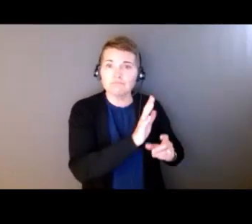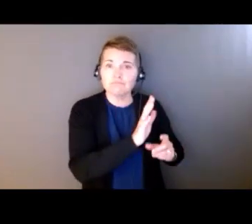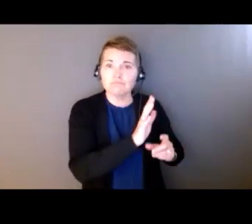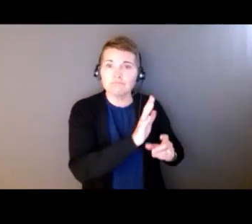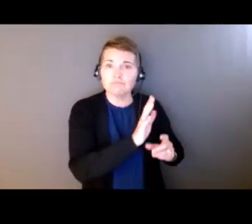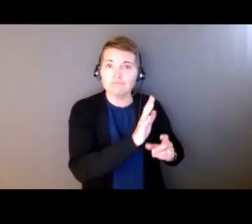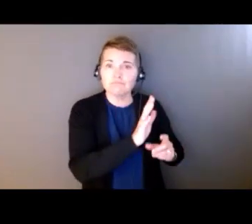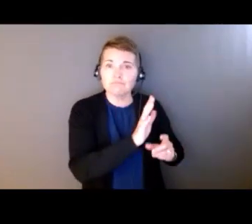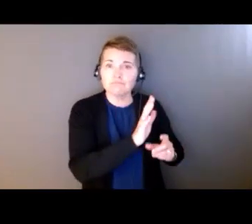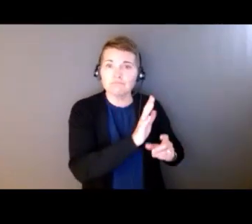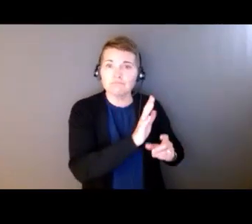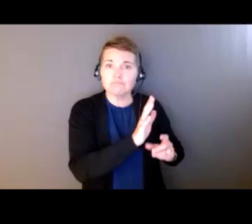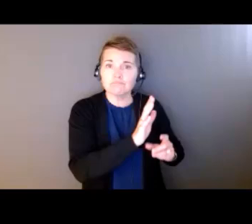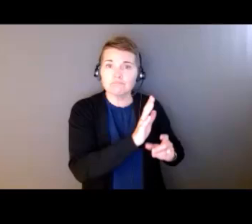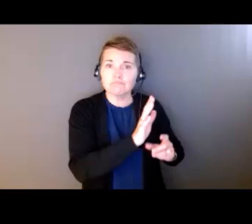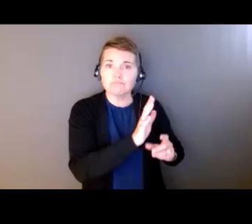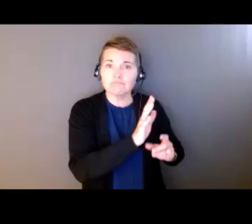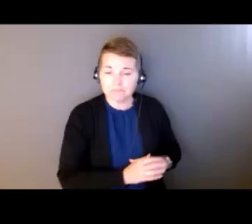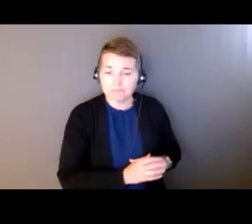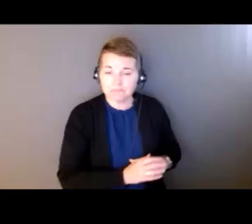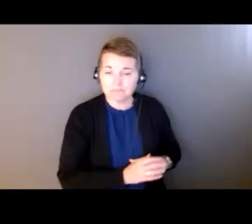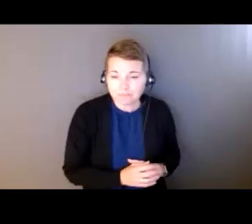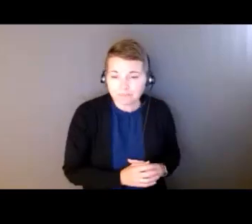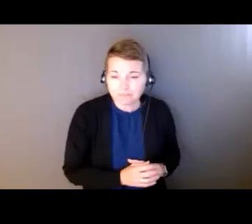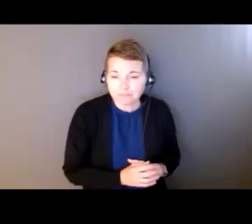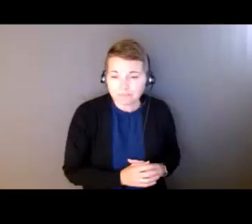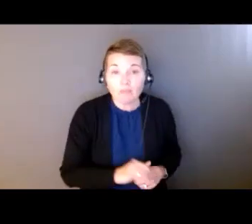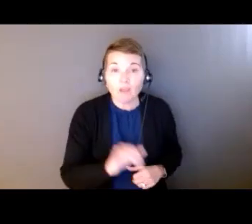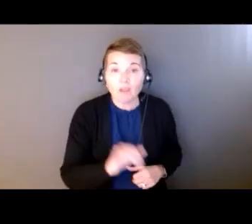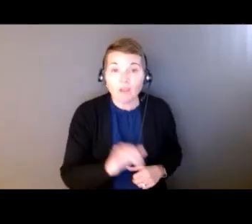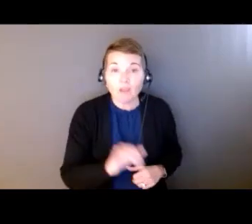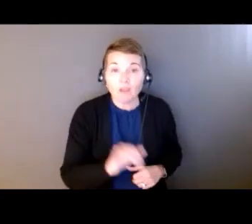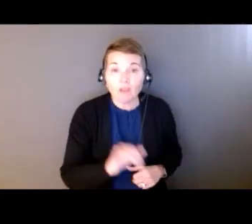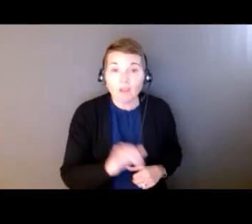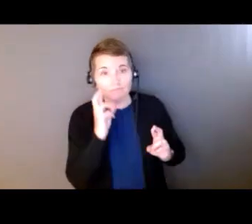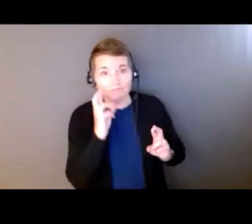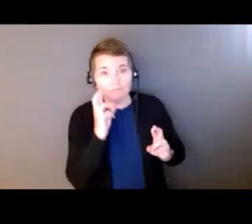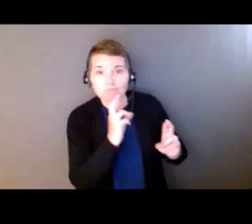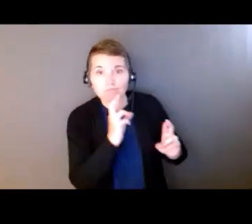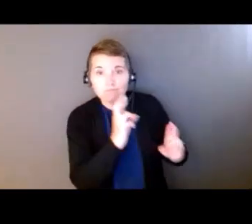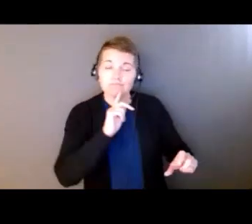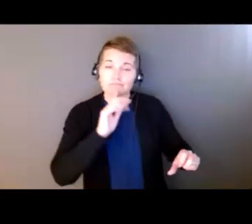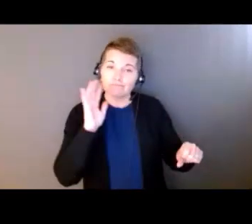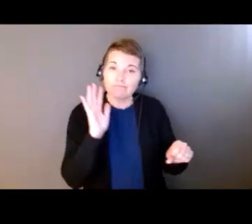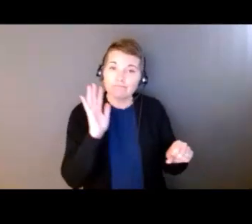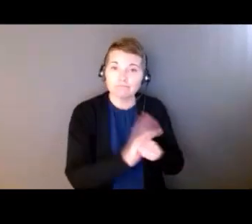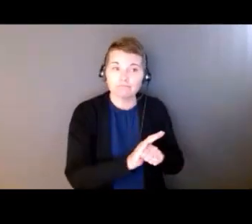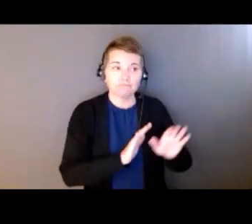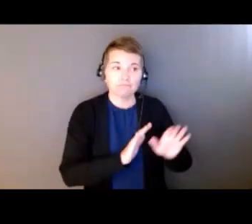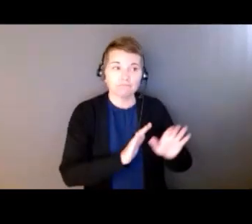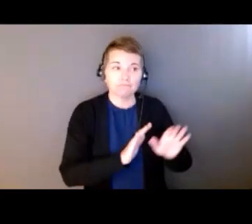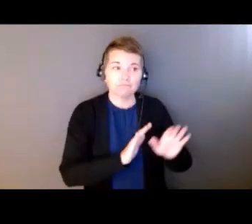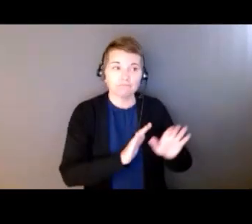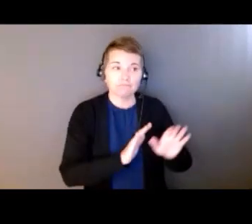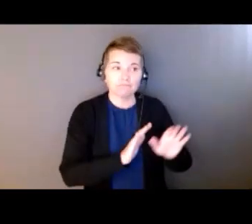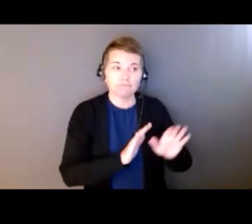The Council also respects and affirms the inherent and Treaty Rights of all Indigenous Peoples across this land.